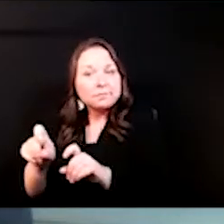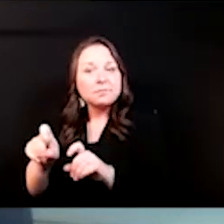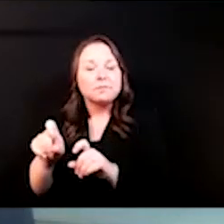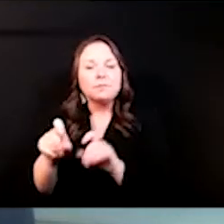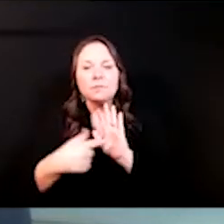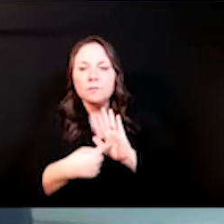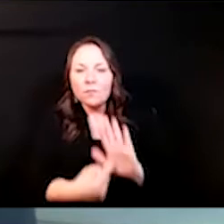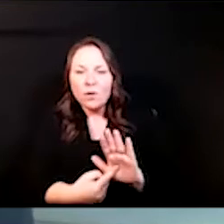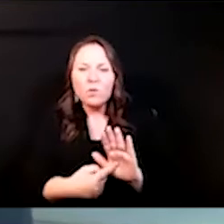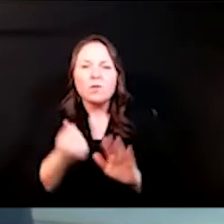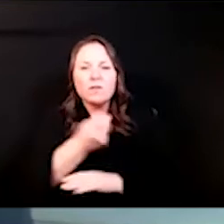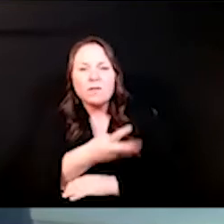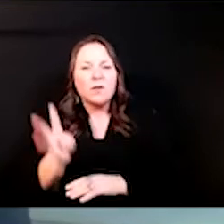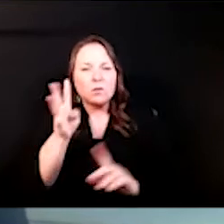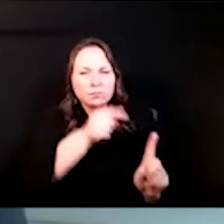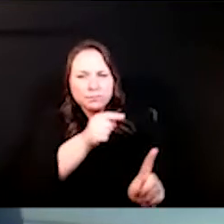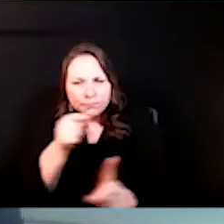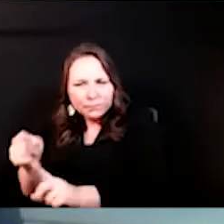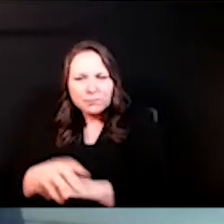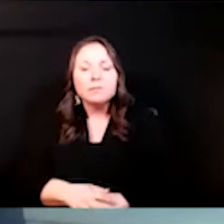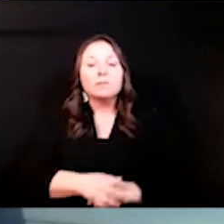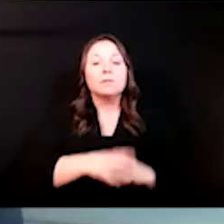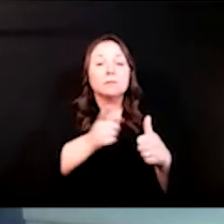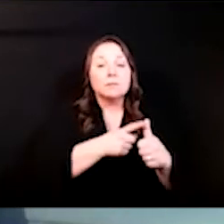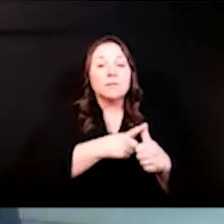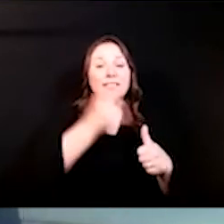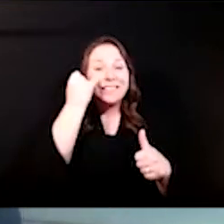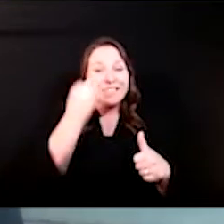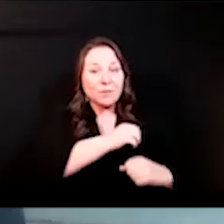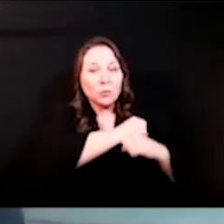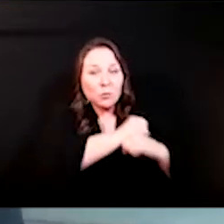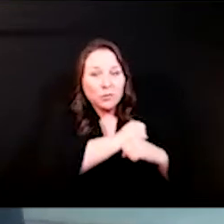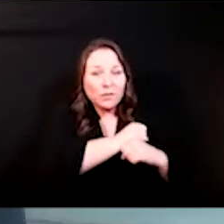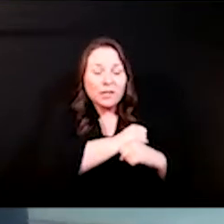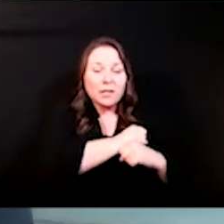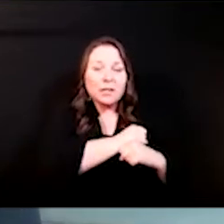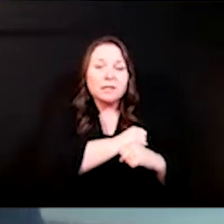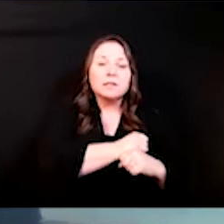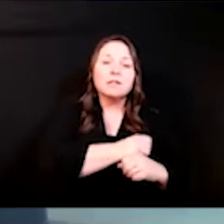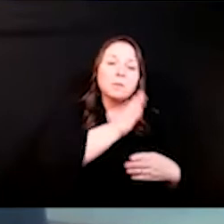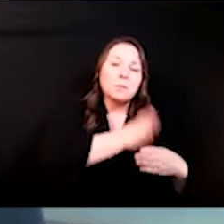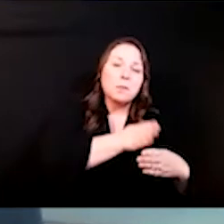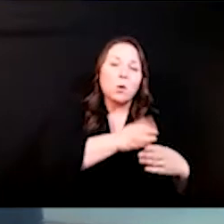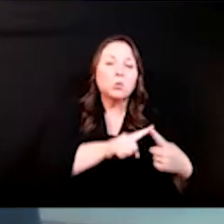» IT REALLY IS. THE CLINICAL TRIALS TESTED SOME END POINTS. THEY TESTED TO SEE IF IT